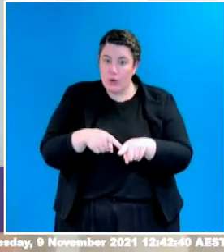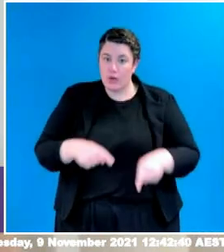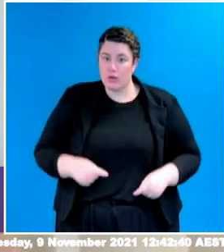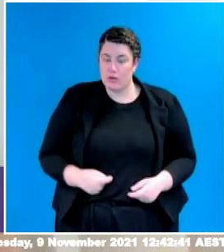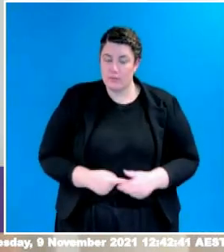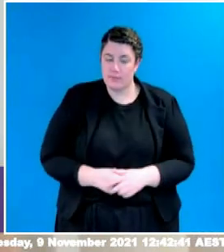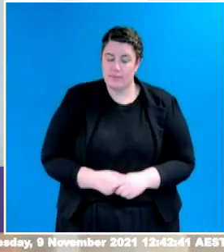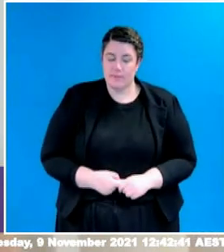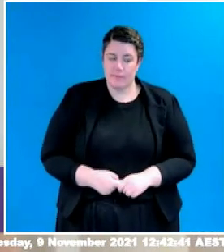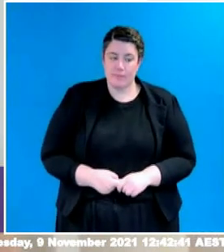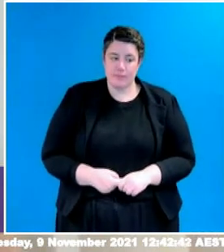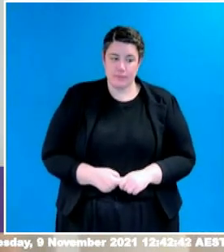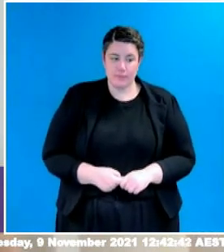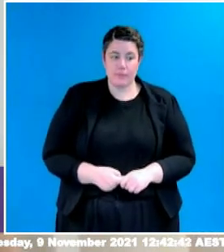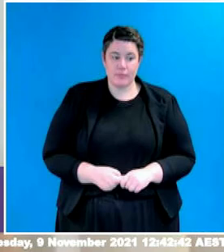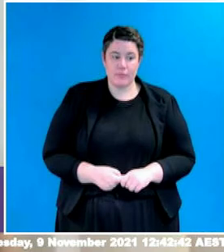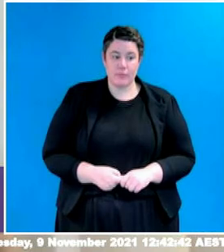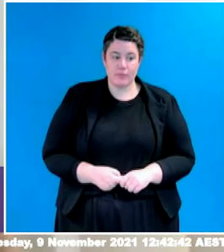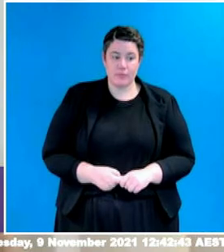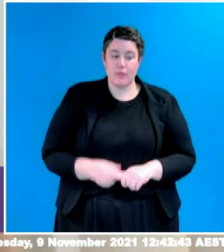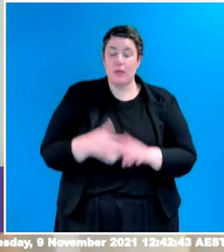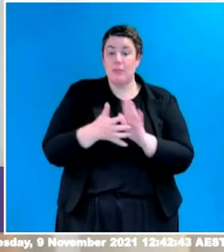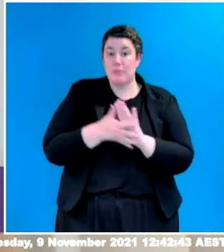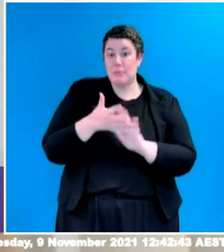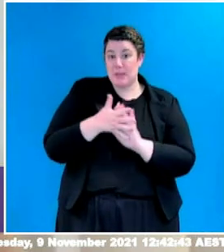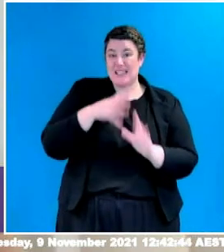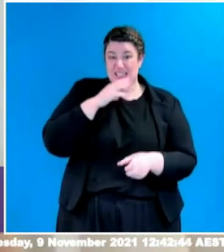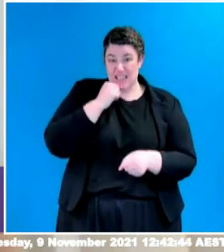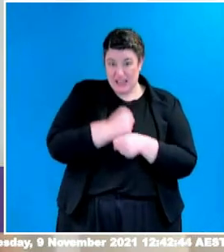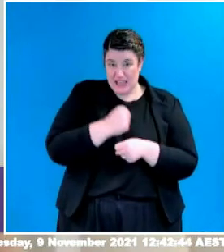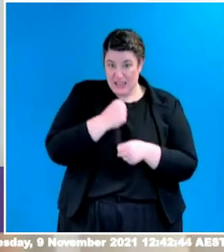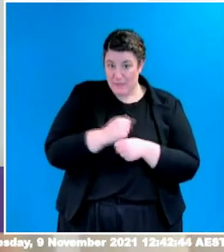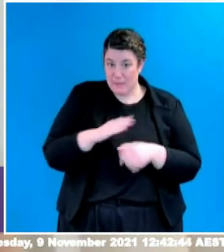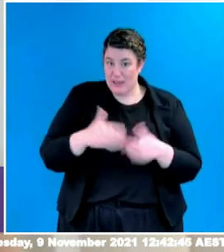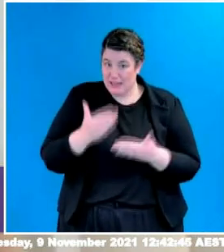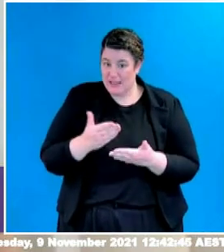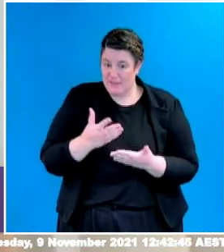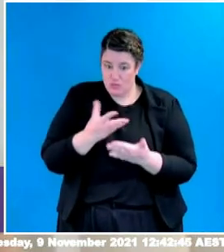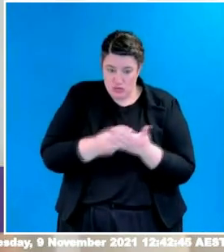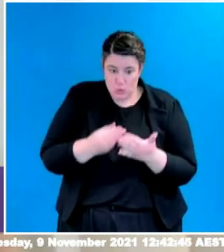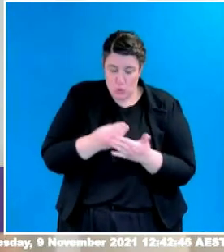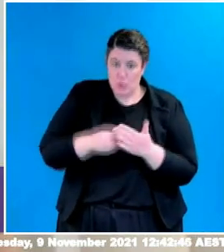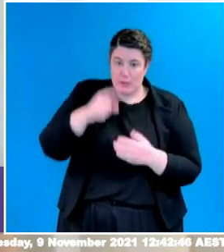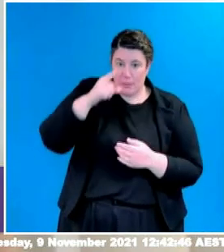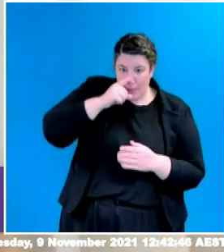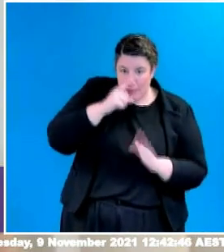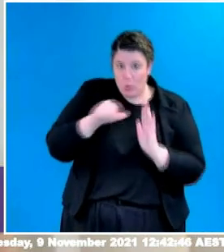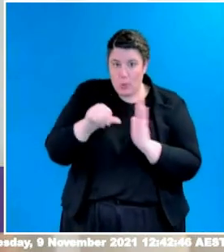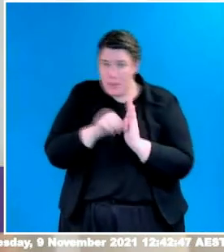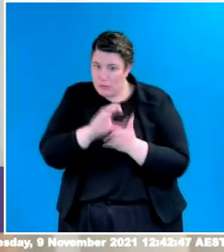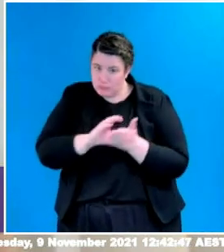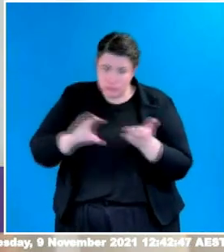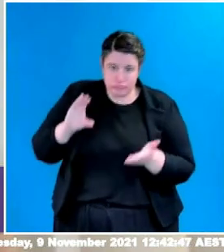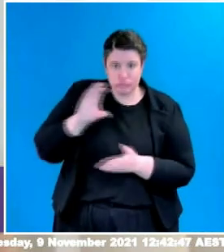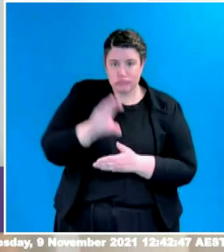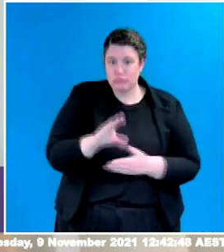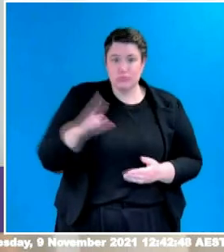That means governments must commit resources. The private sector must understand that its development programs, its leadership